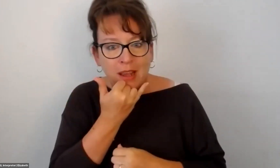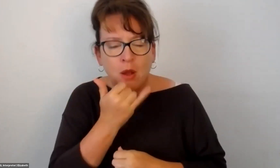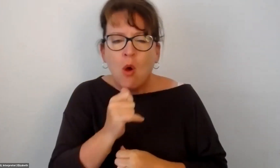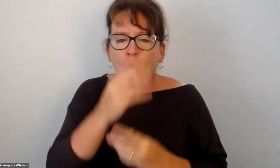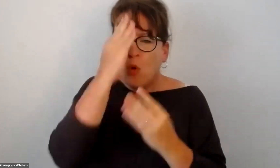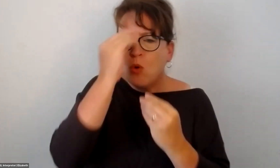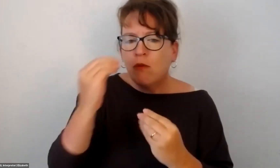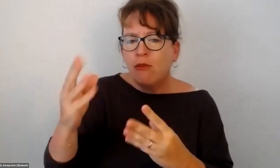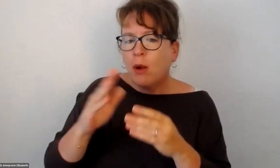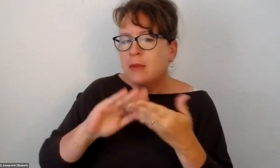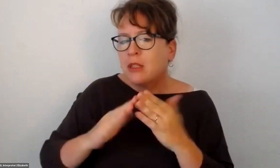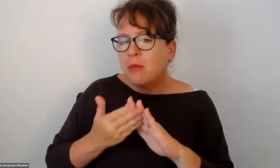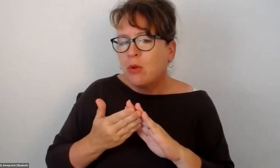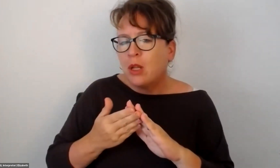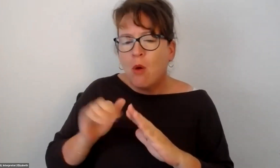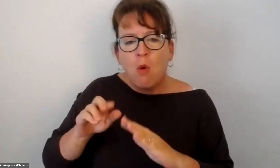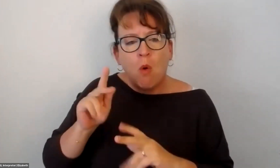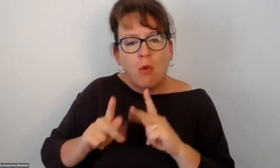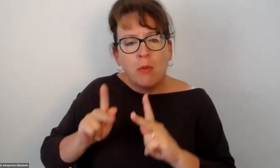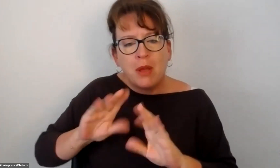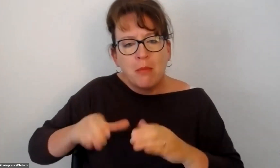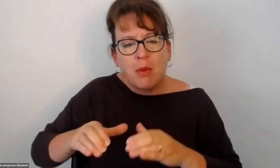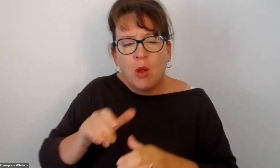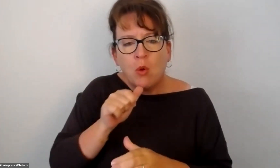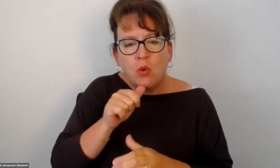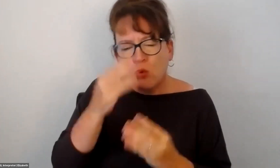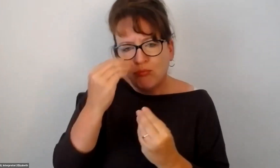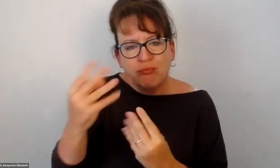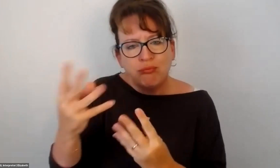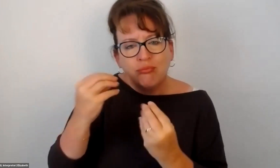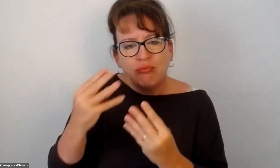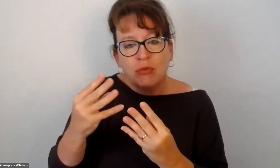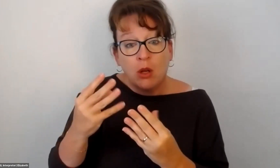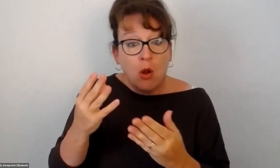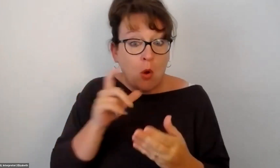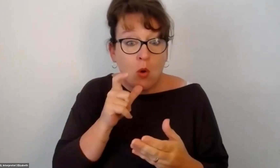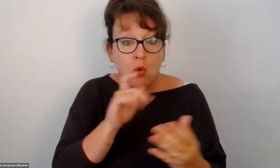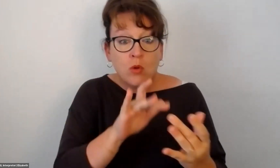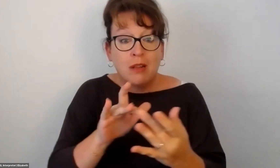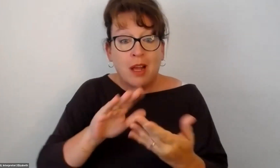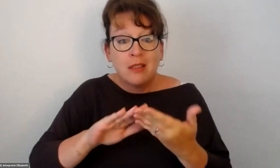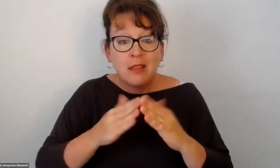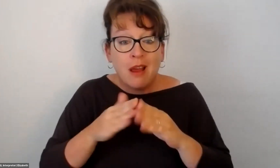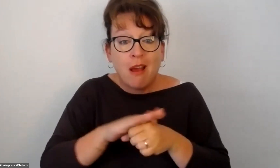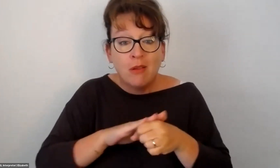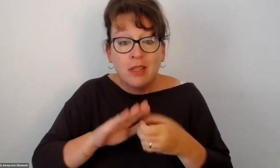development of the Ports Initiative was very much informed through stakeholder engagement and input.